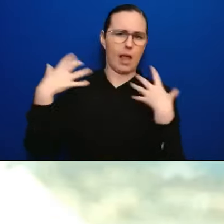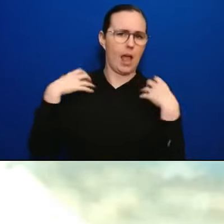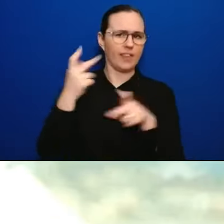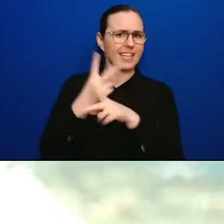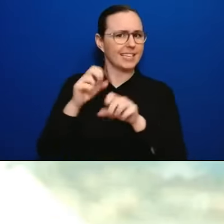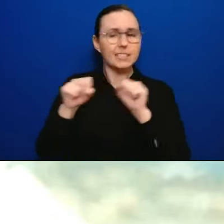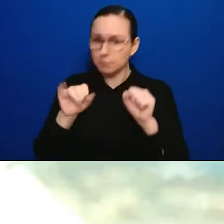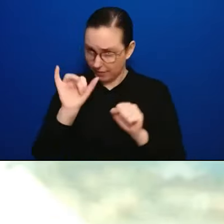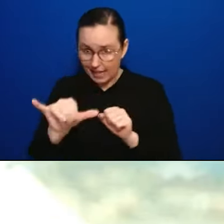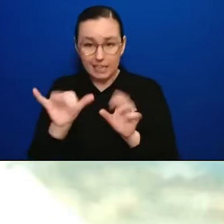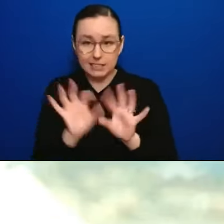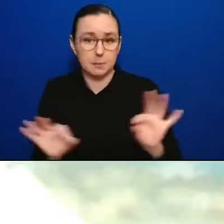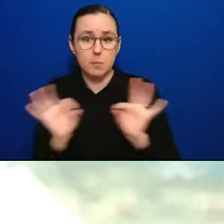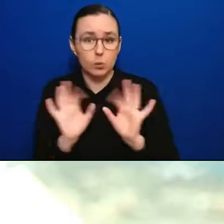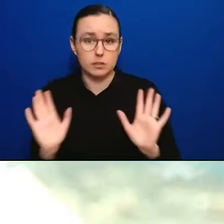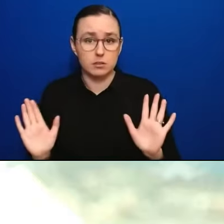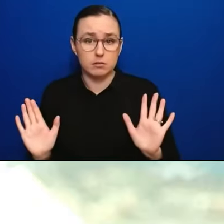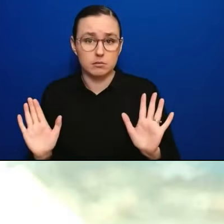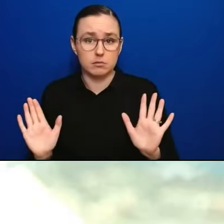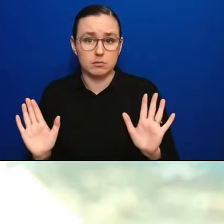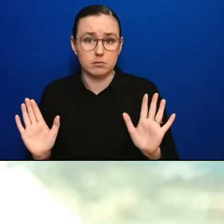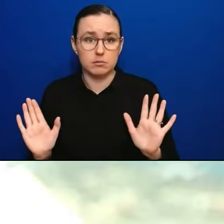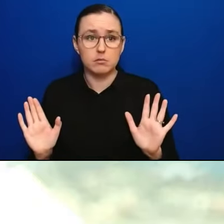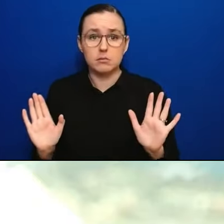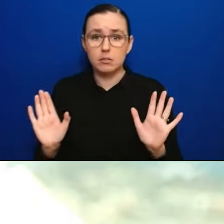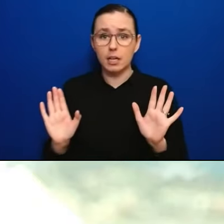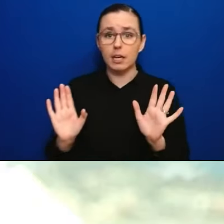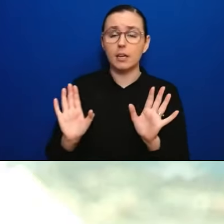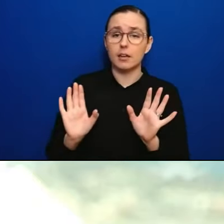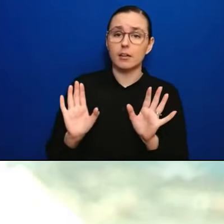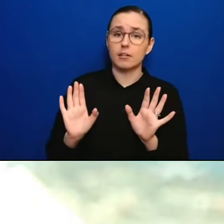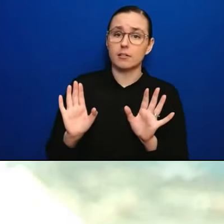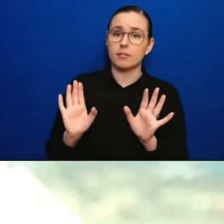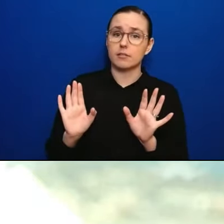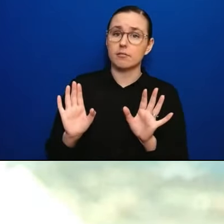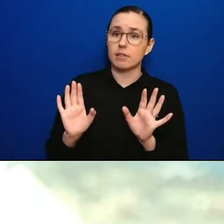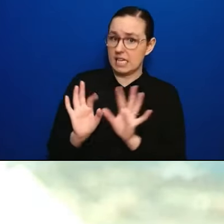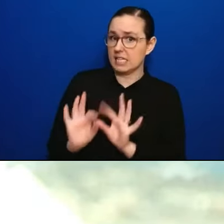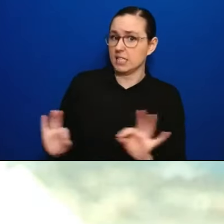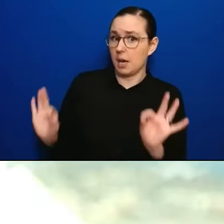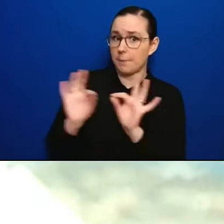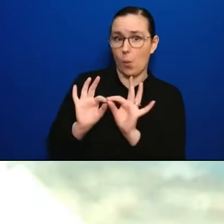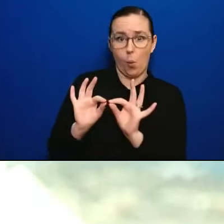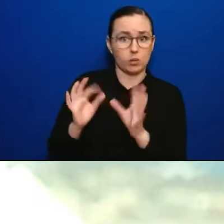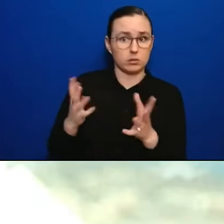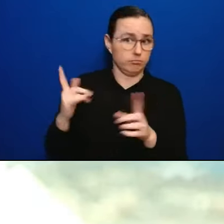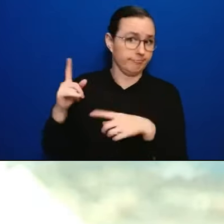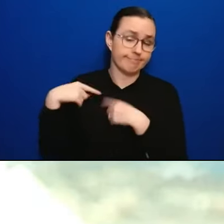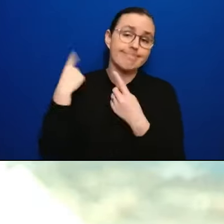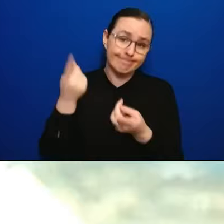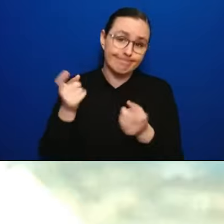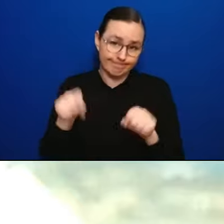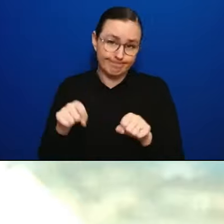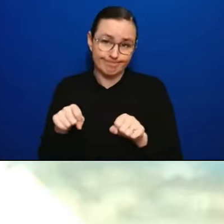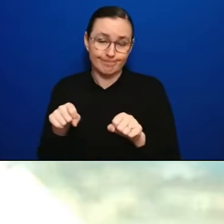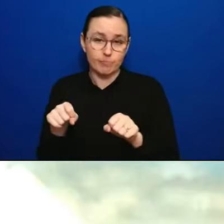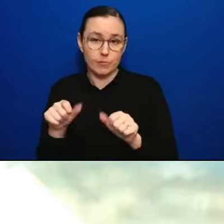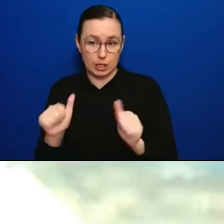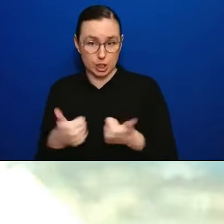it to those processes if they have complaints about the healthcare system. Because that's important.